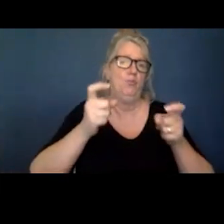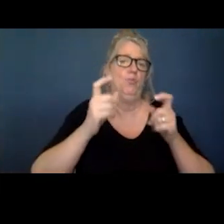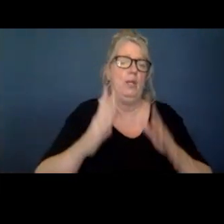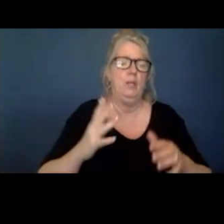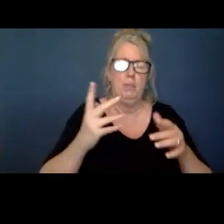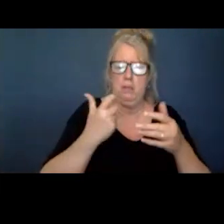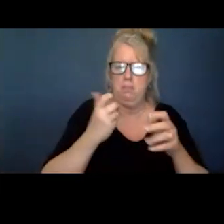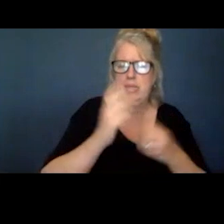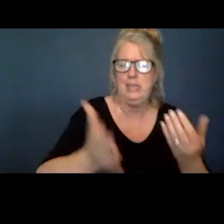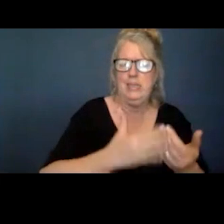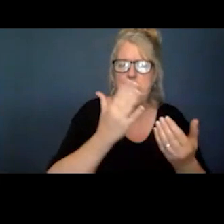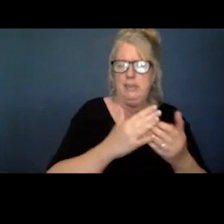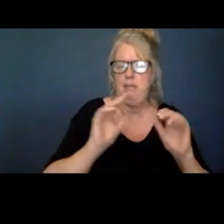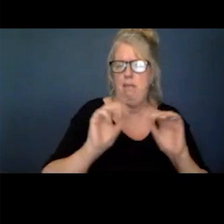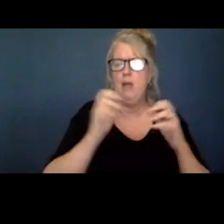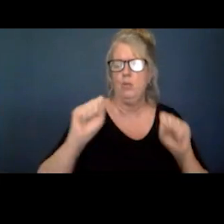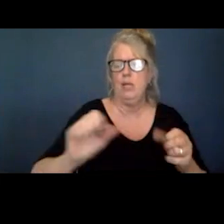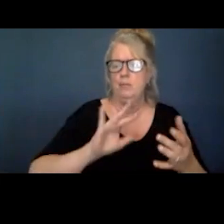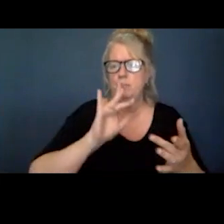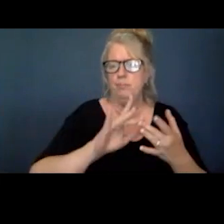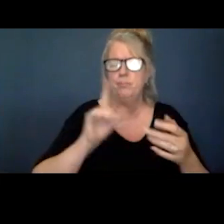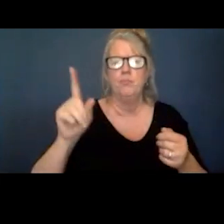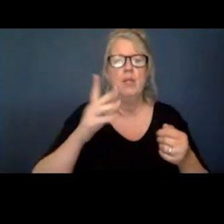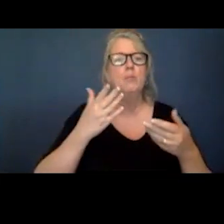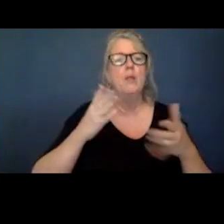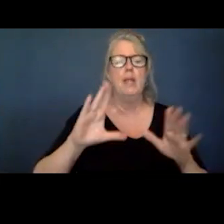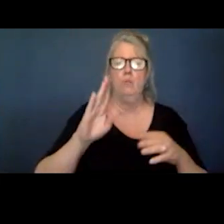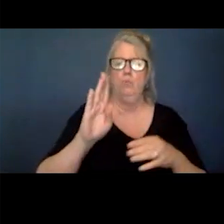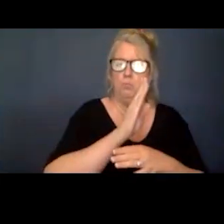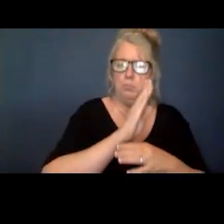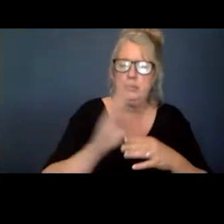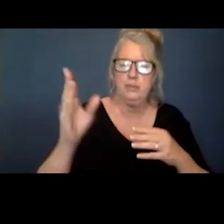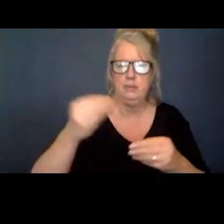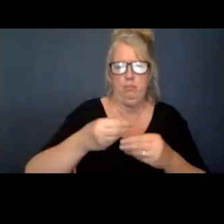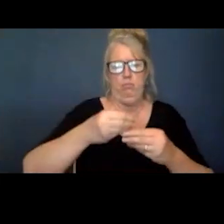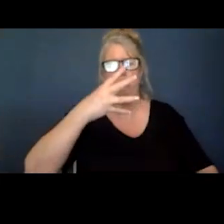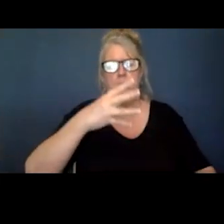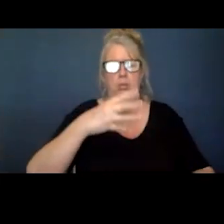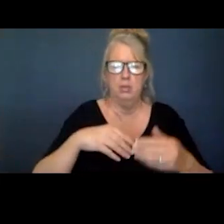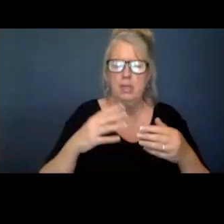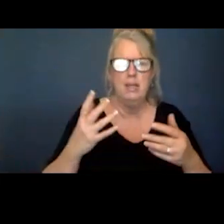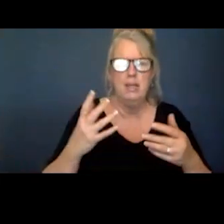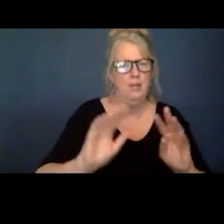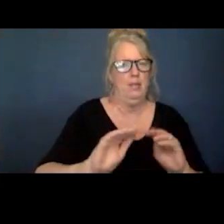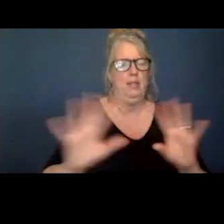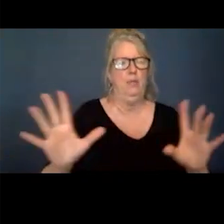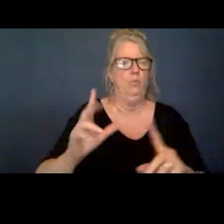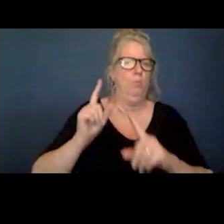to get in touch. Their contact form has a let's do business drop-down section. Clear into the point.